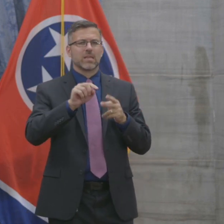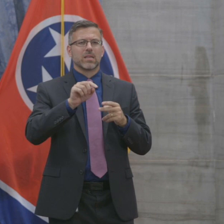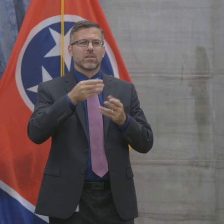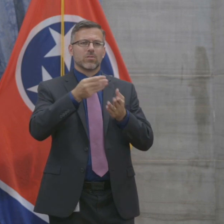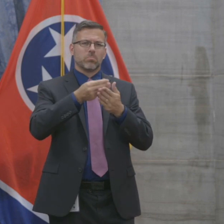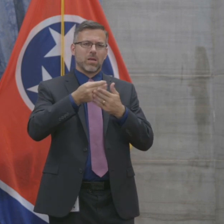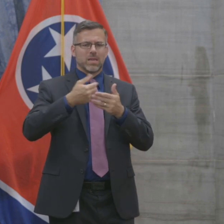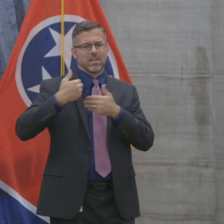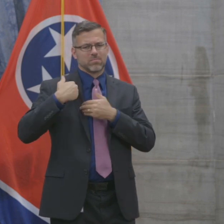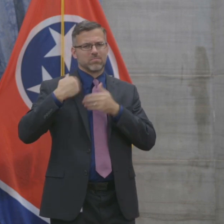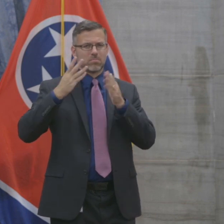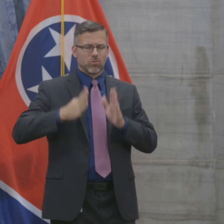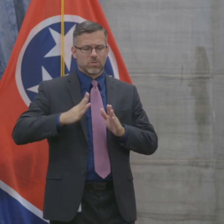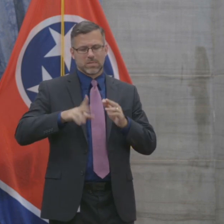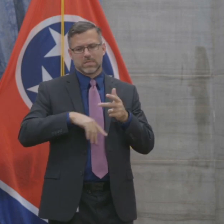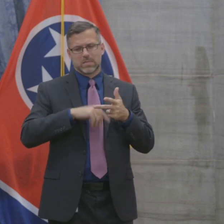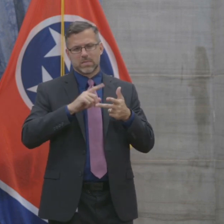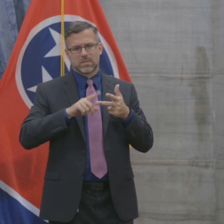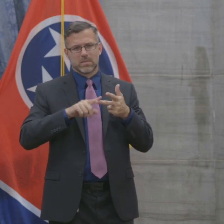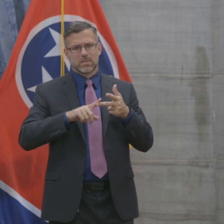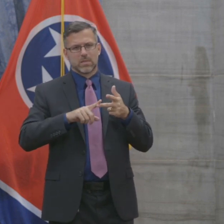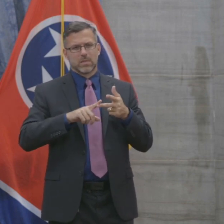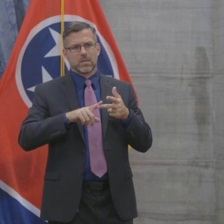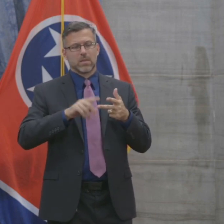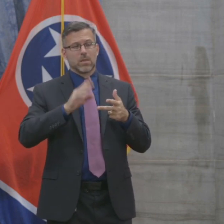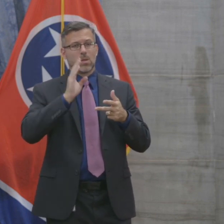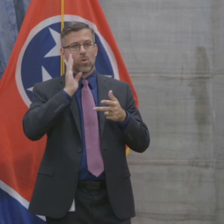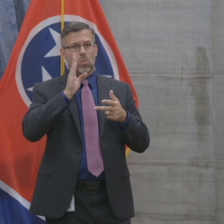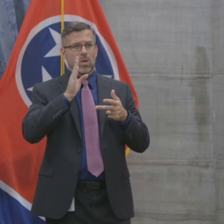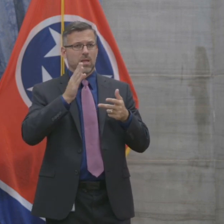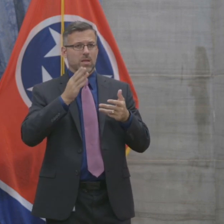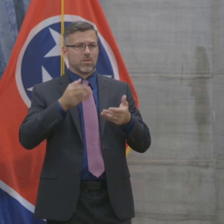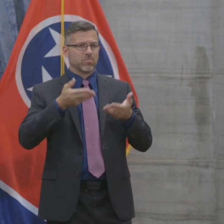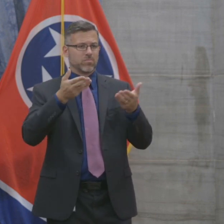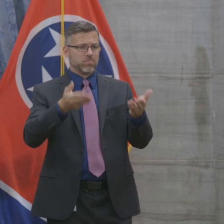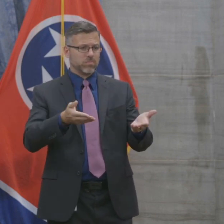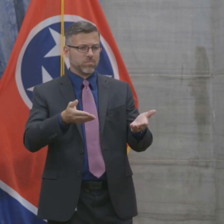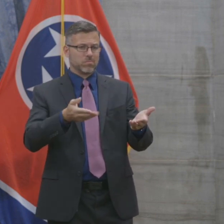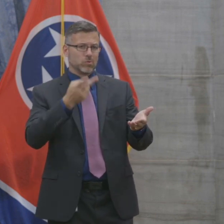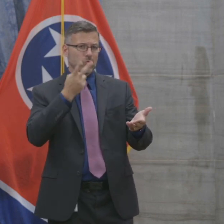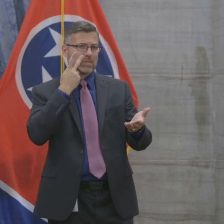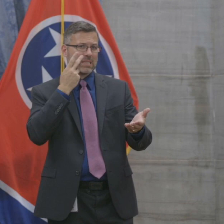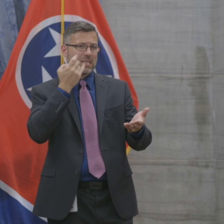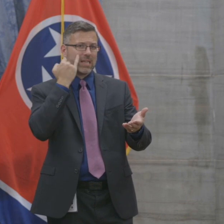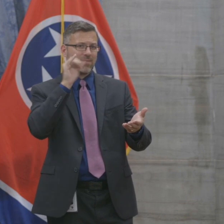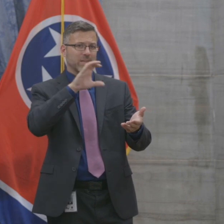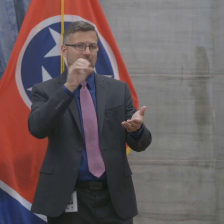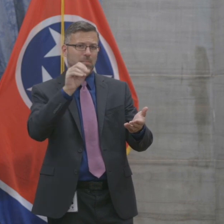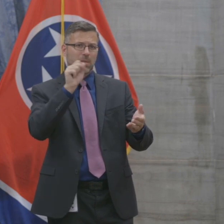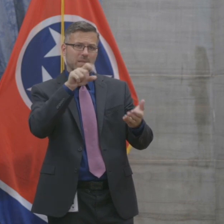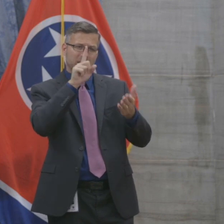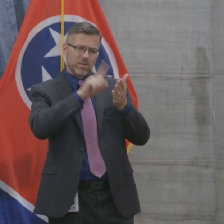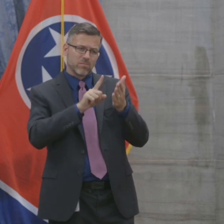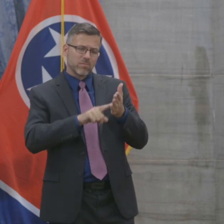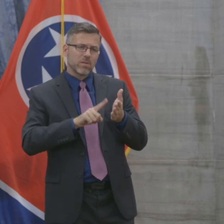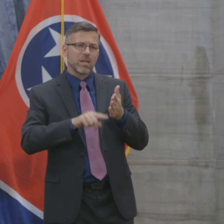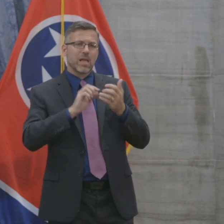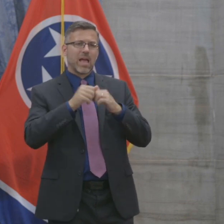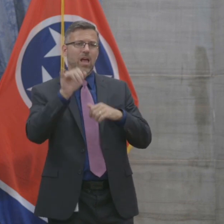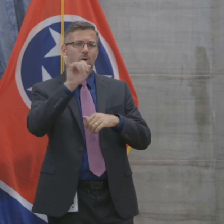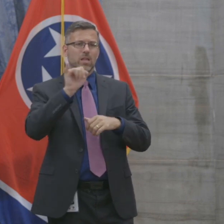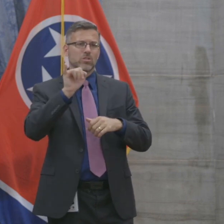there was a report done by this entity out of Connecticut, claim